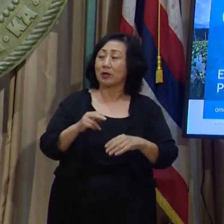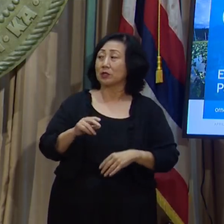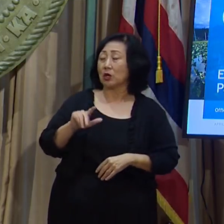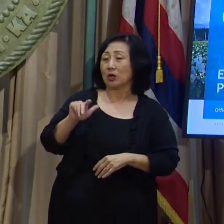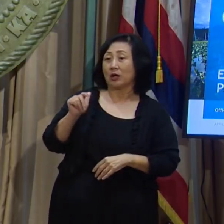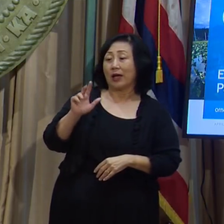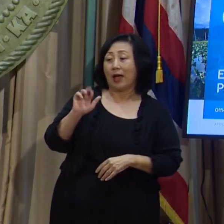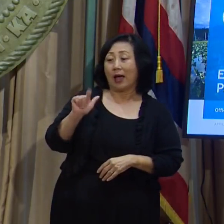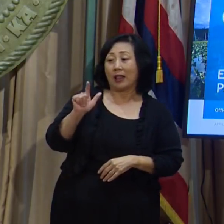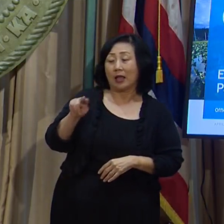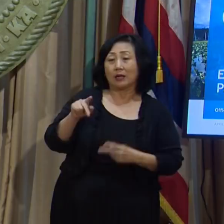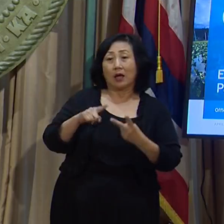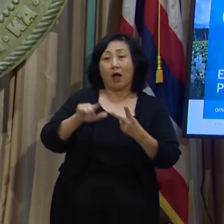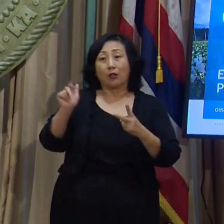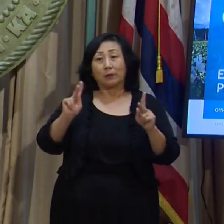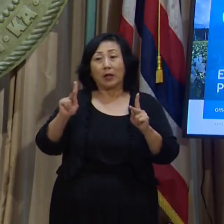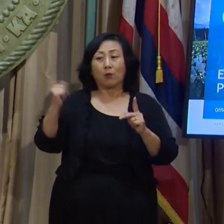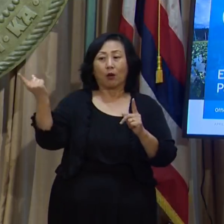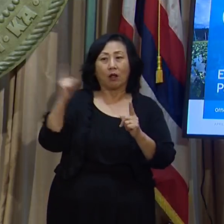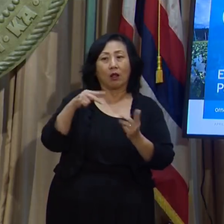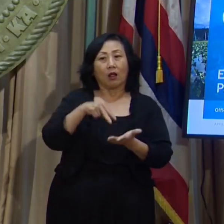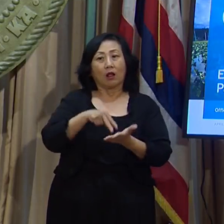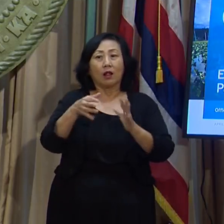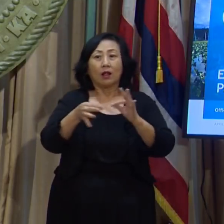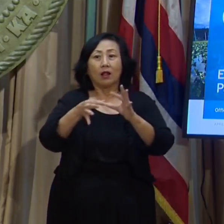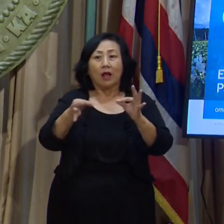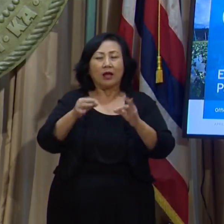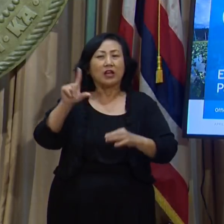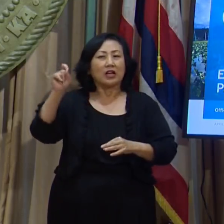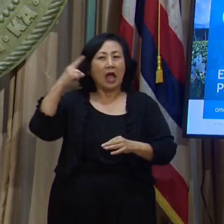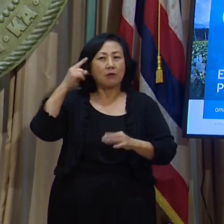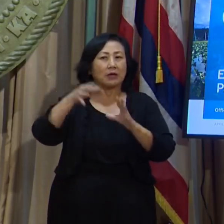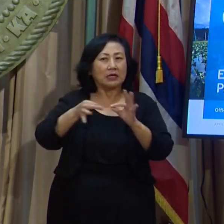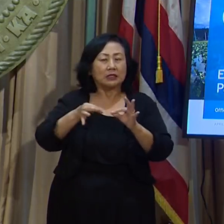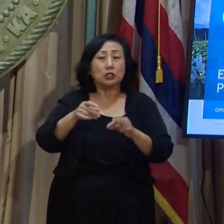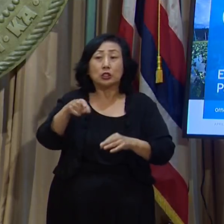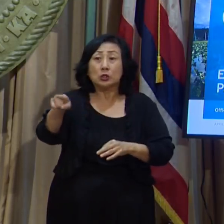DILIGENTLY WORKING ON RETURNING TO THE NORMAL AND -- RETURNING